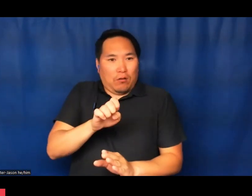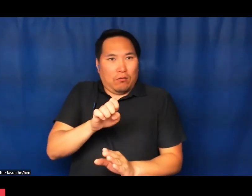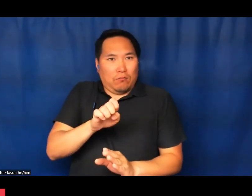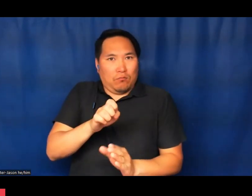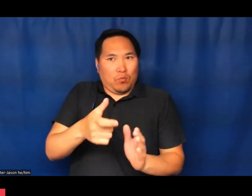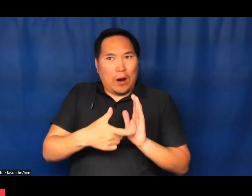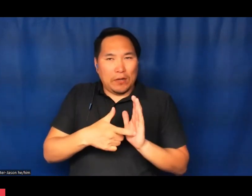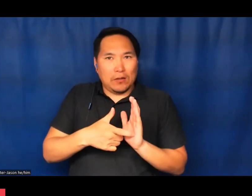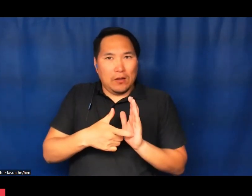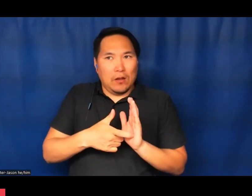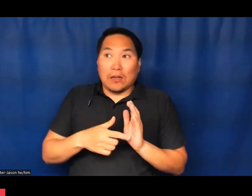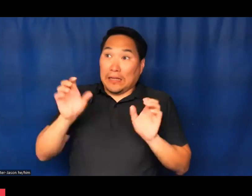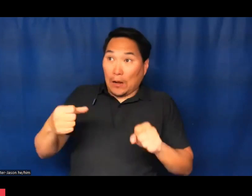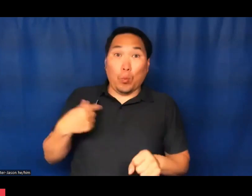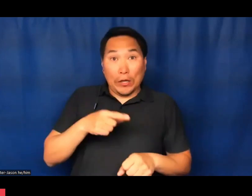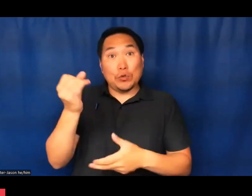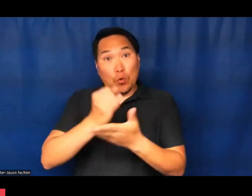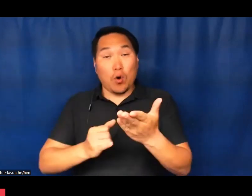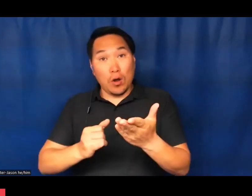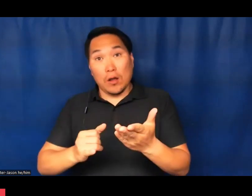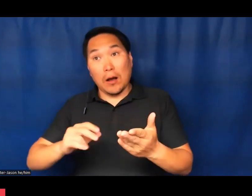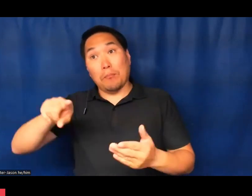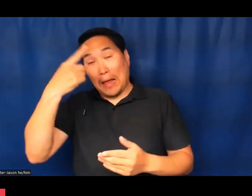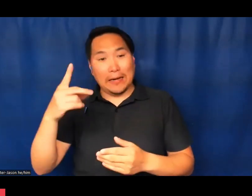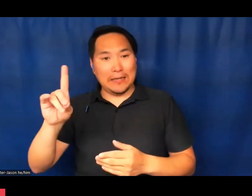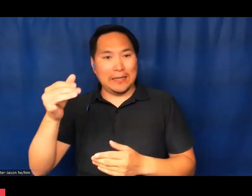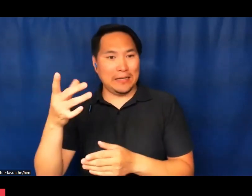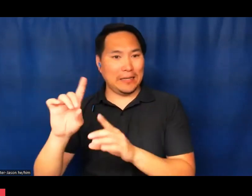possible to draw an additional majority Black strict.